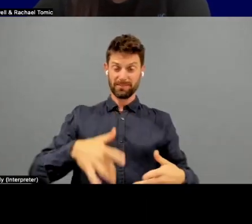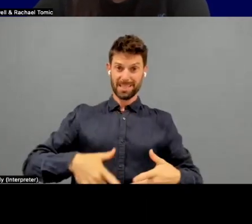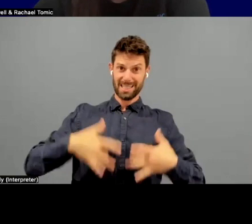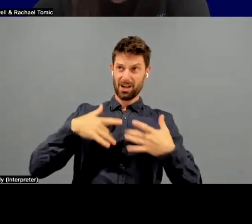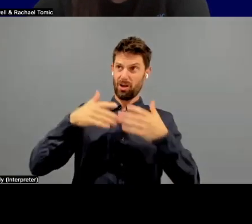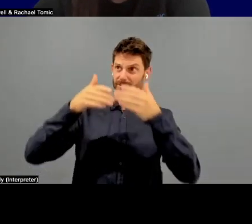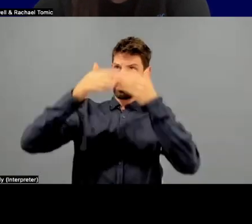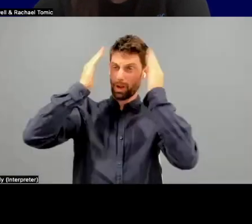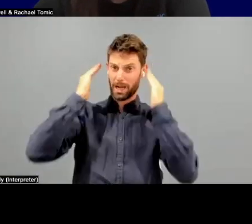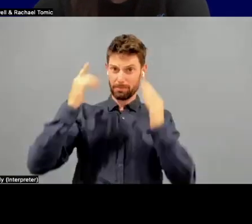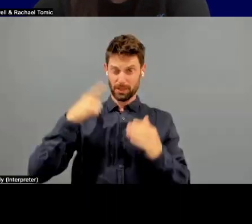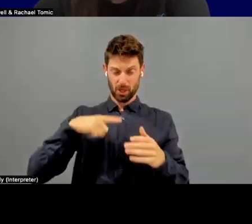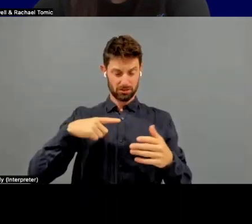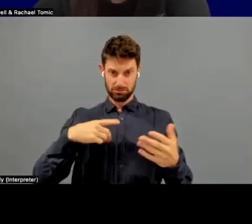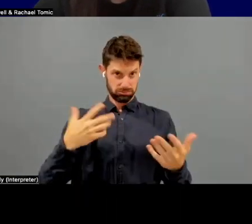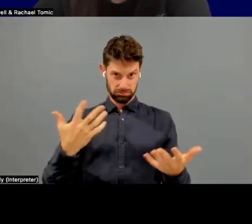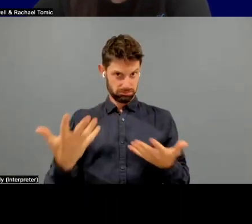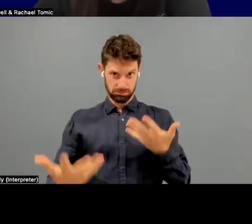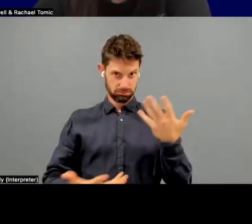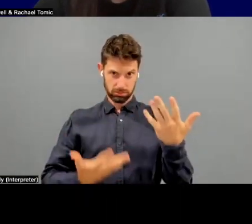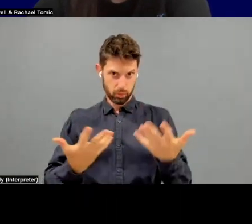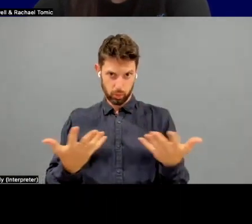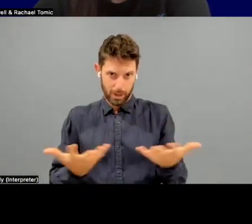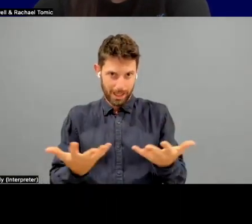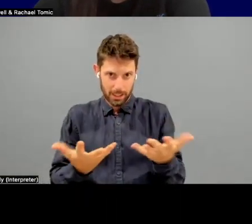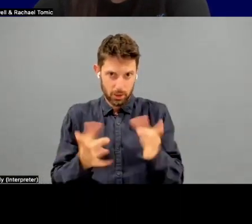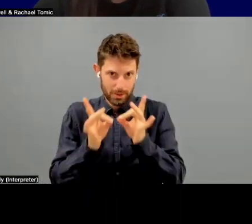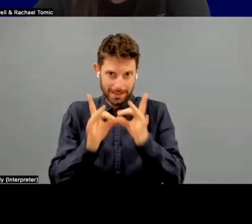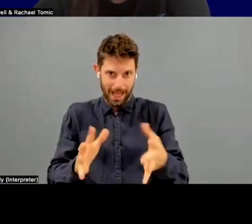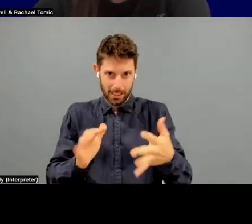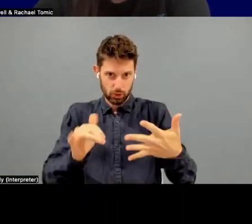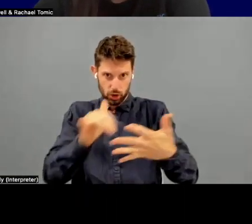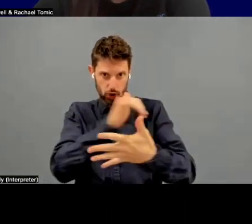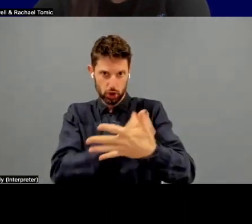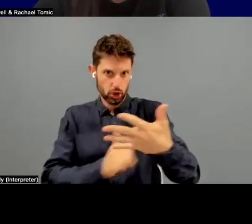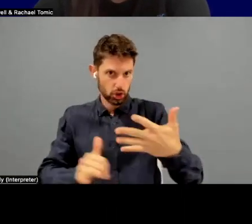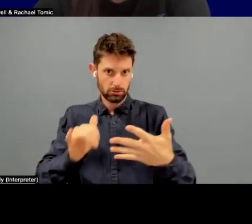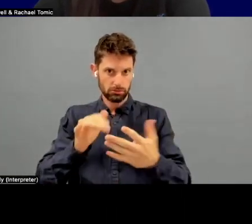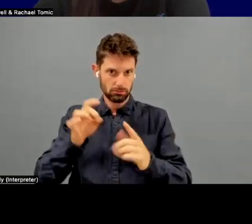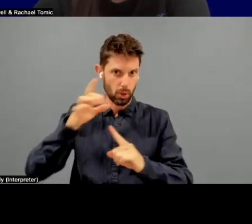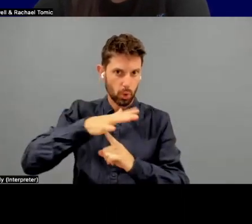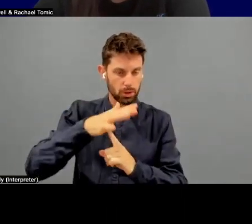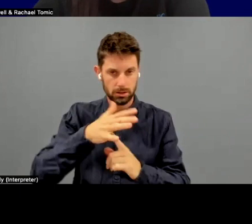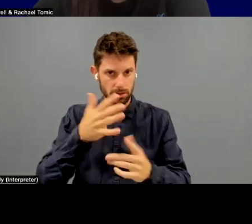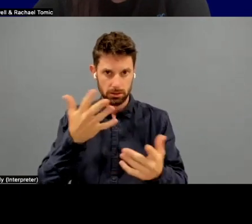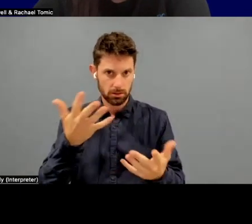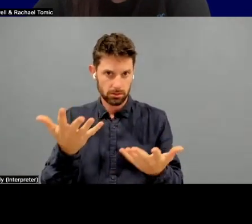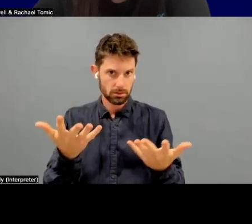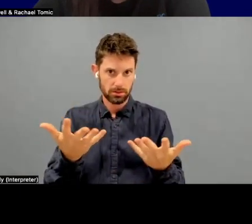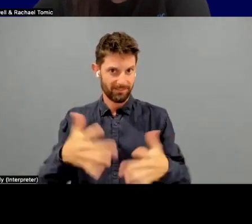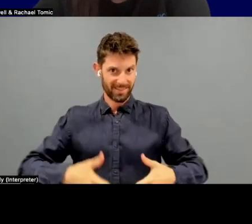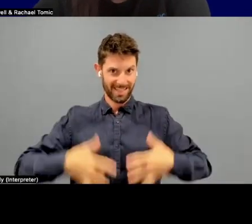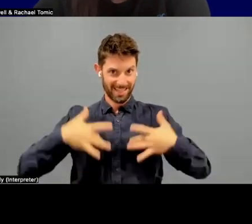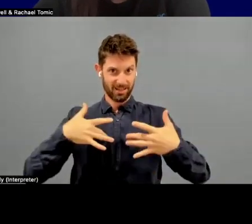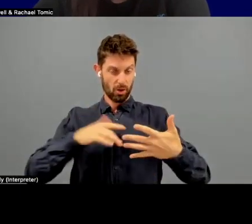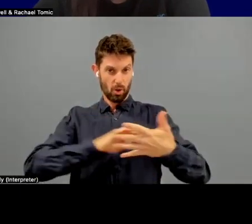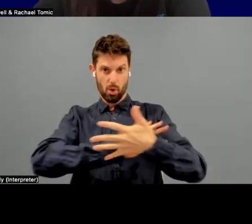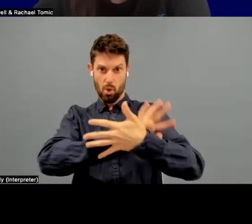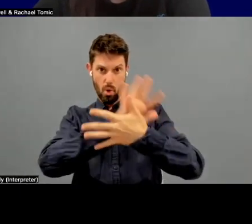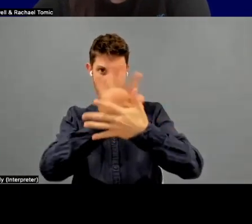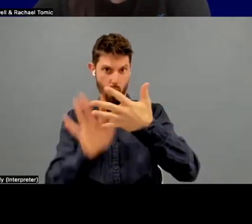really know where to start, and it feels like all of the things are a priority all at once,